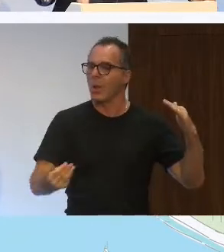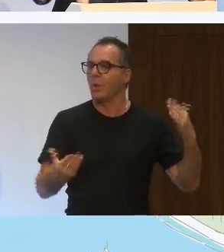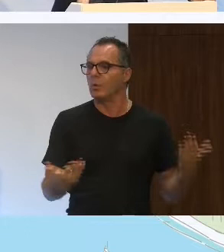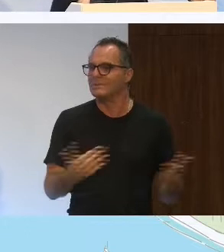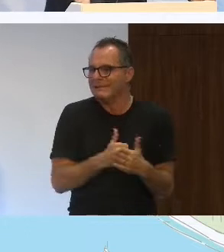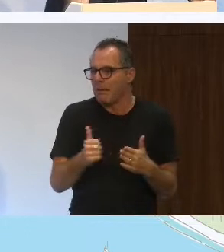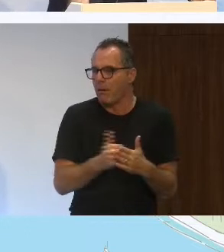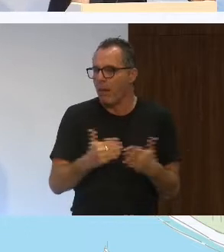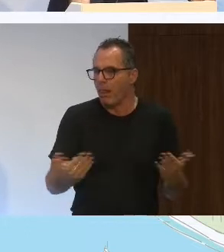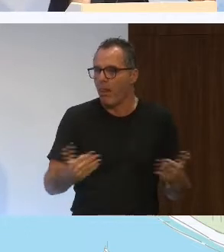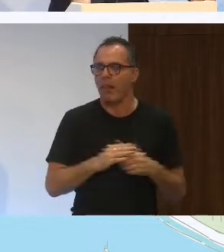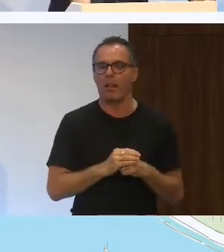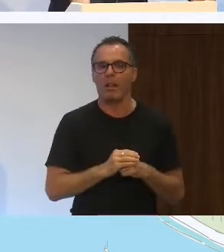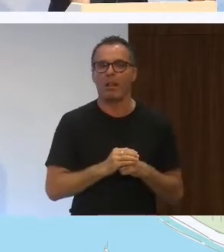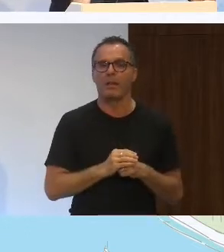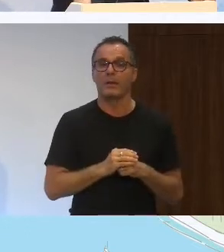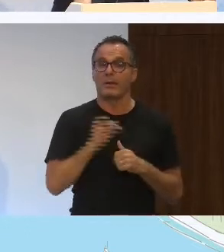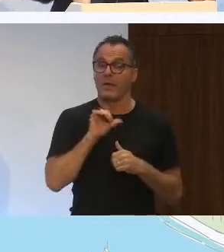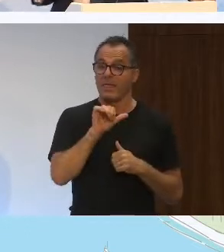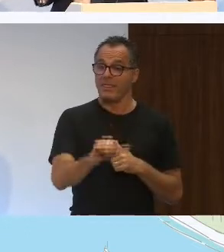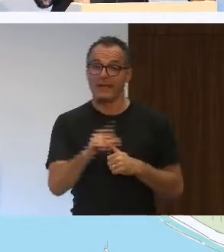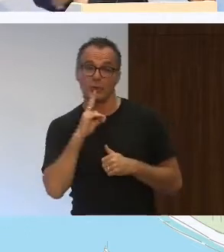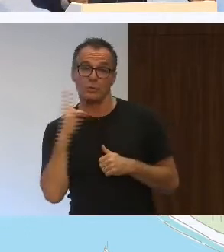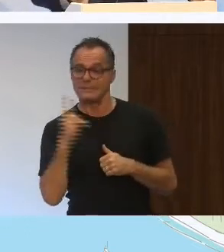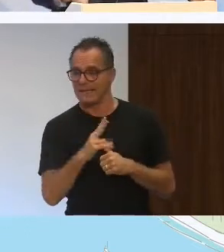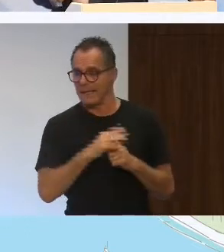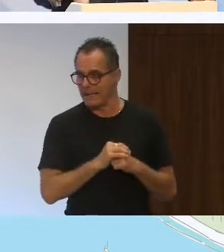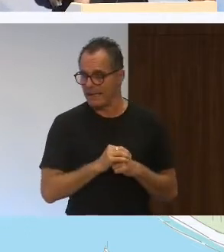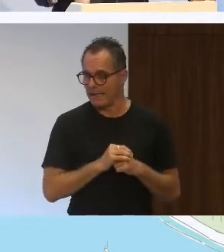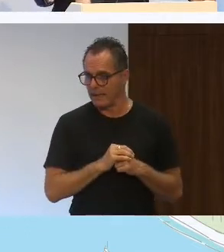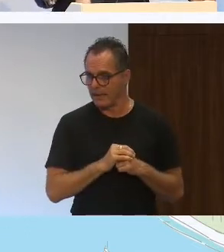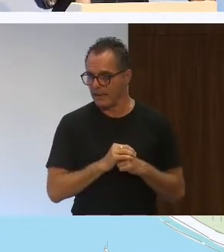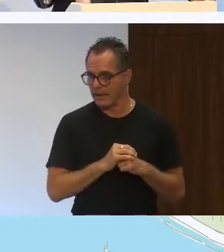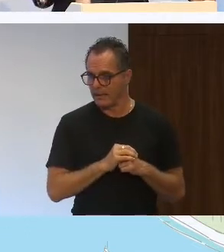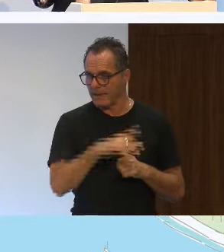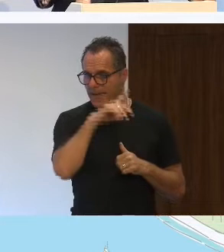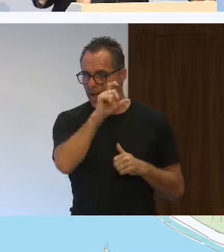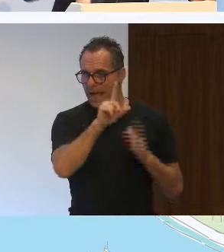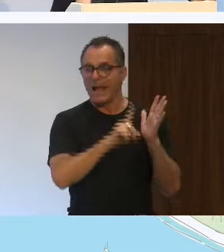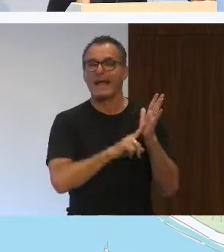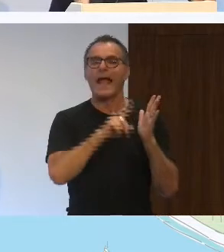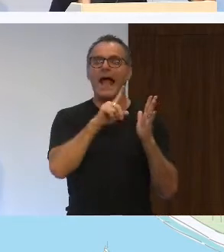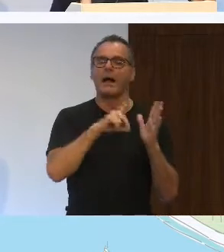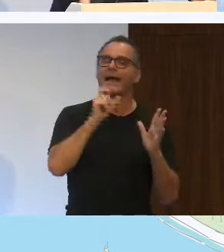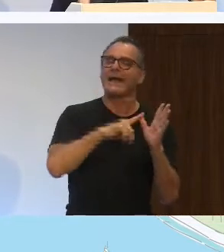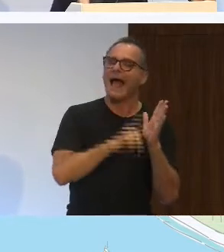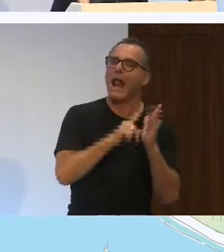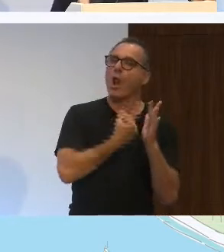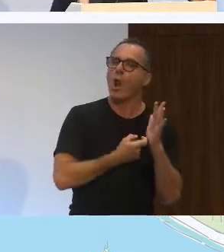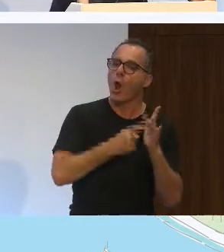And below that you see what we call the caloric test with the caloric tests. And essentially we put hot and cold water into the patient's ears